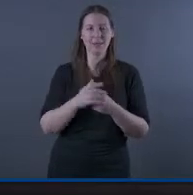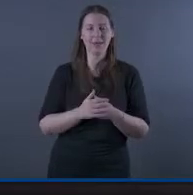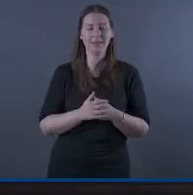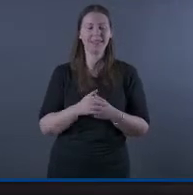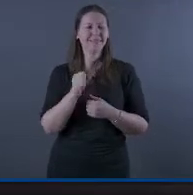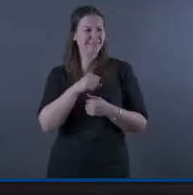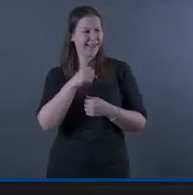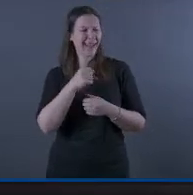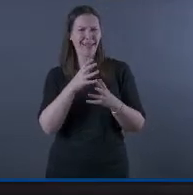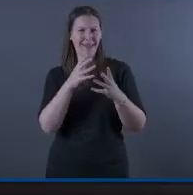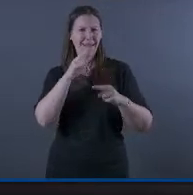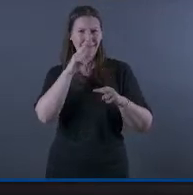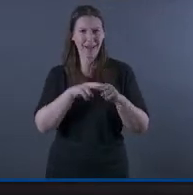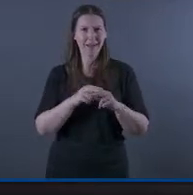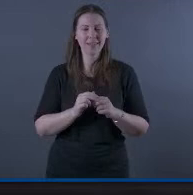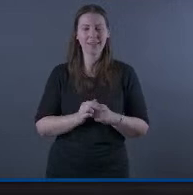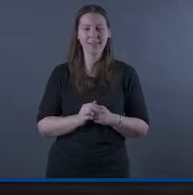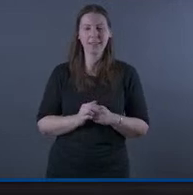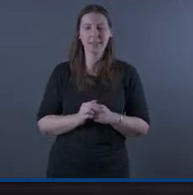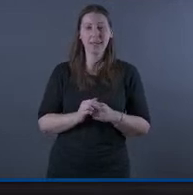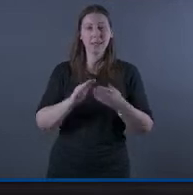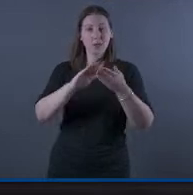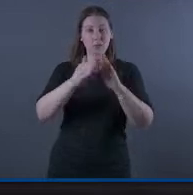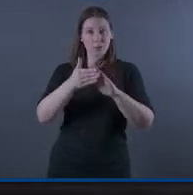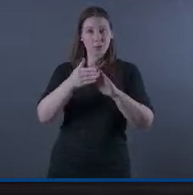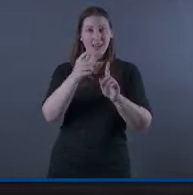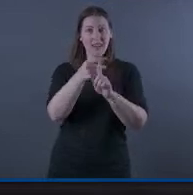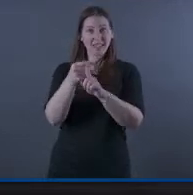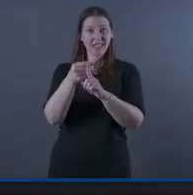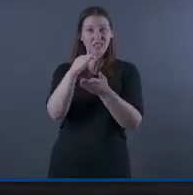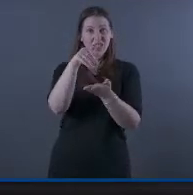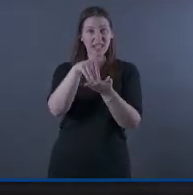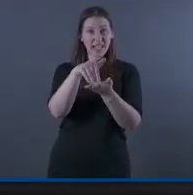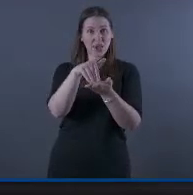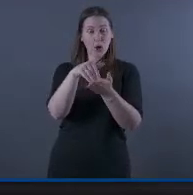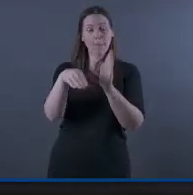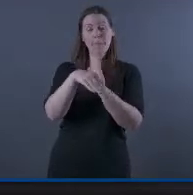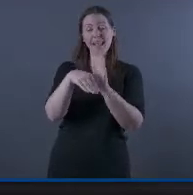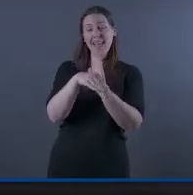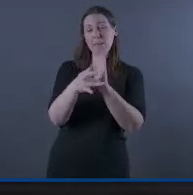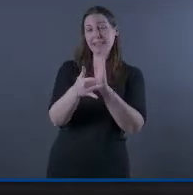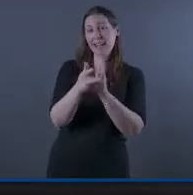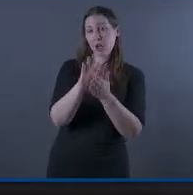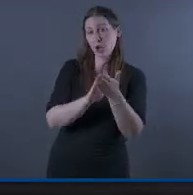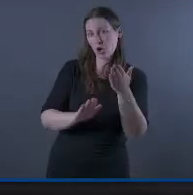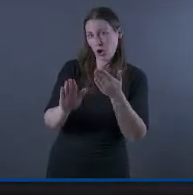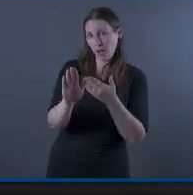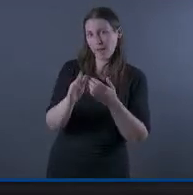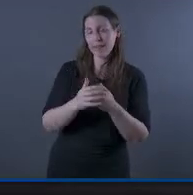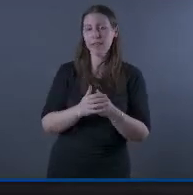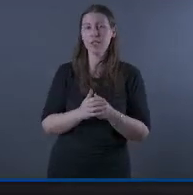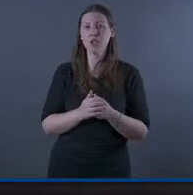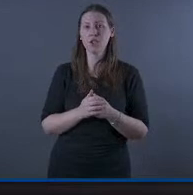with the community vaccination center at Bellingham Technical College. So, you know, we do offer multiple different ways